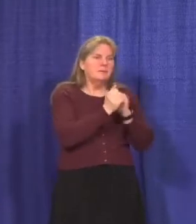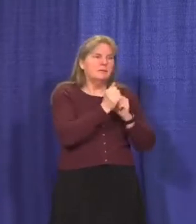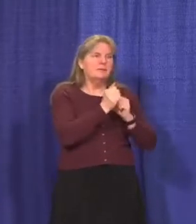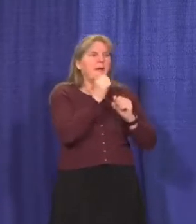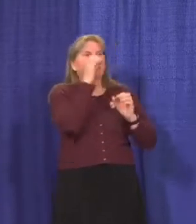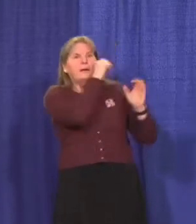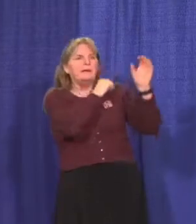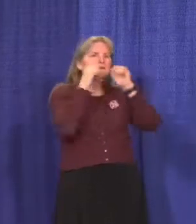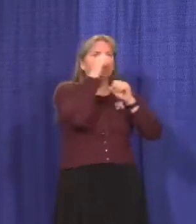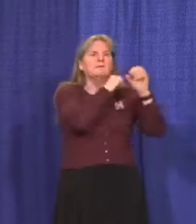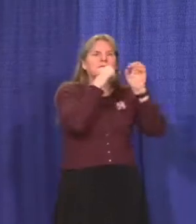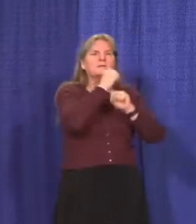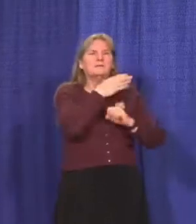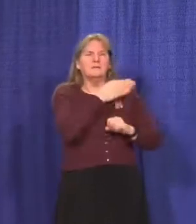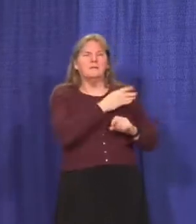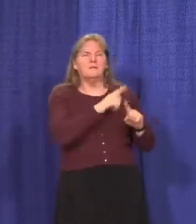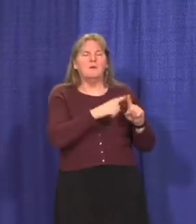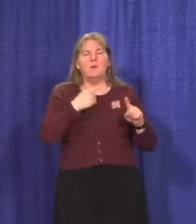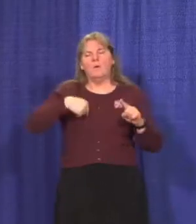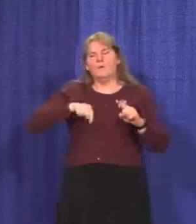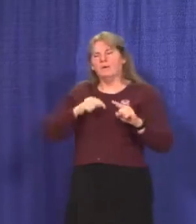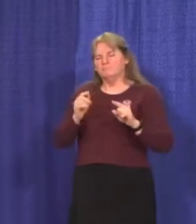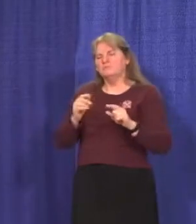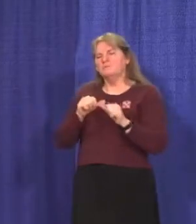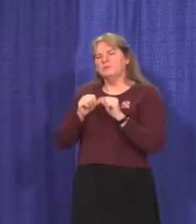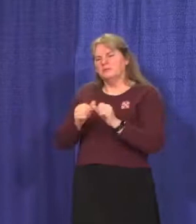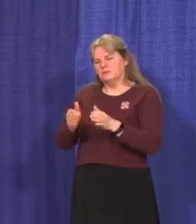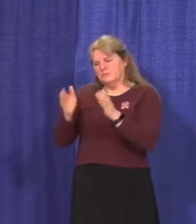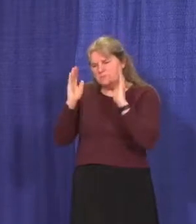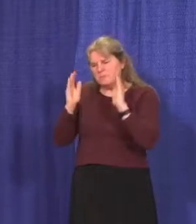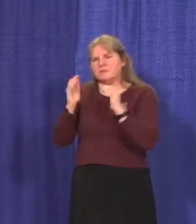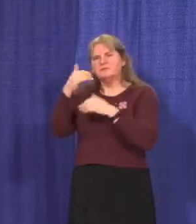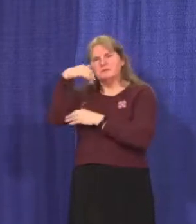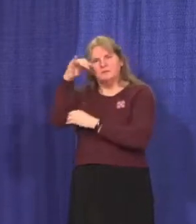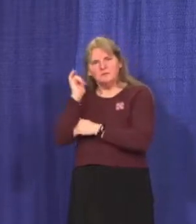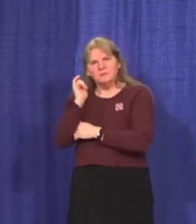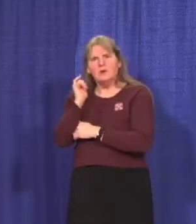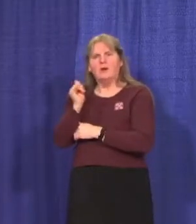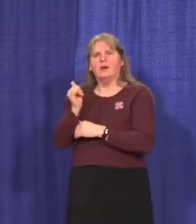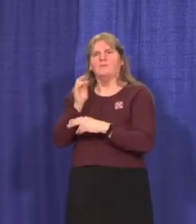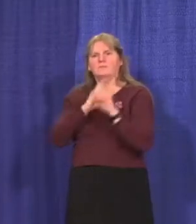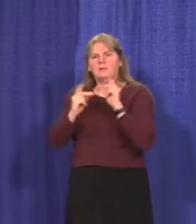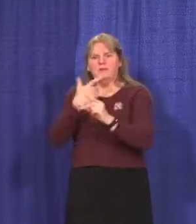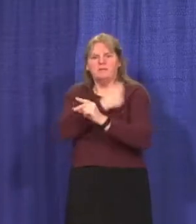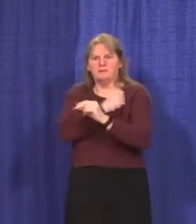hard here for Yukoners on the vaccine and got that figured out. And we have gone through the